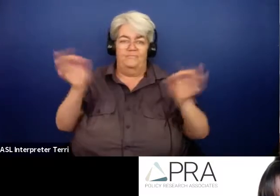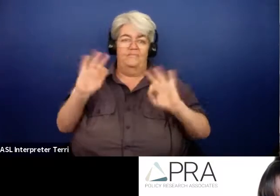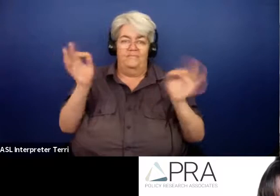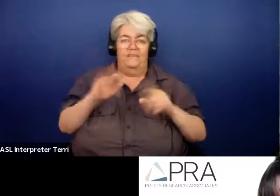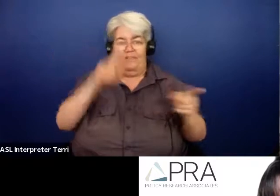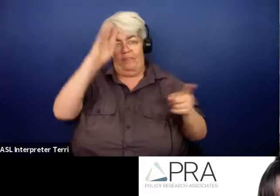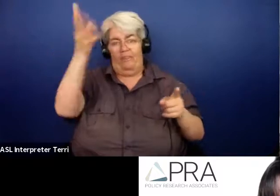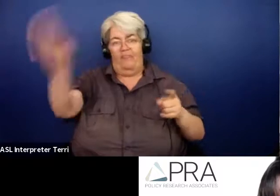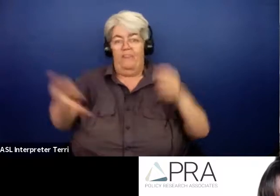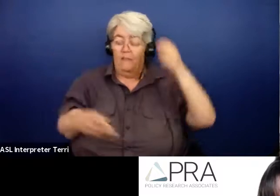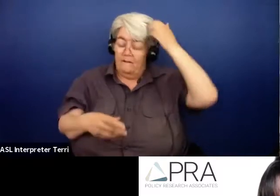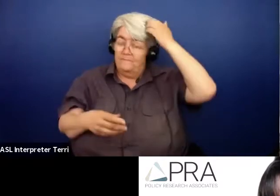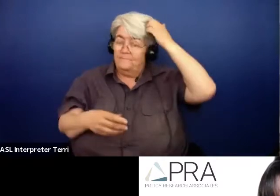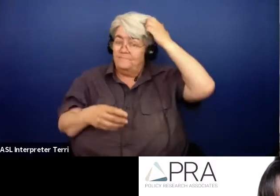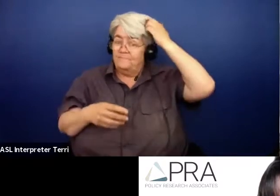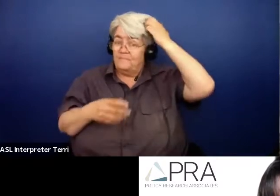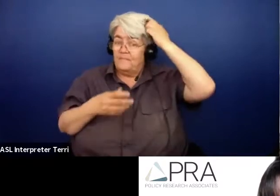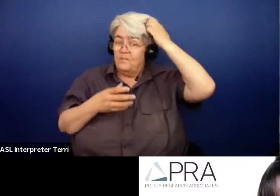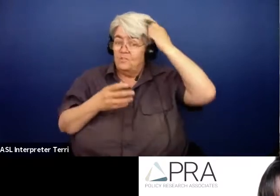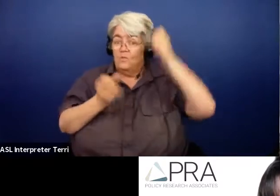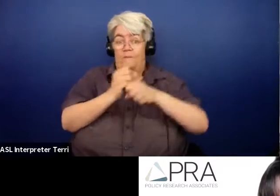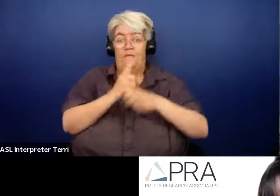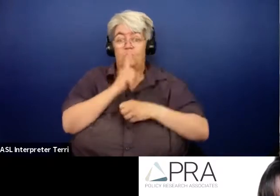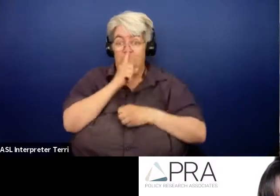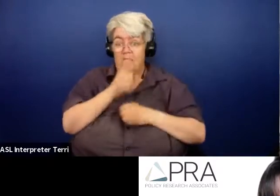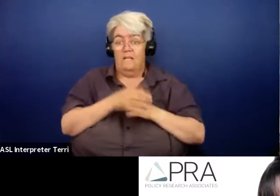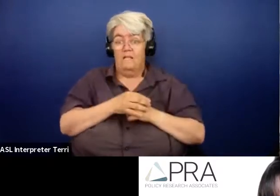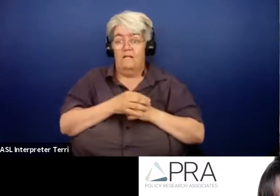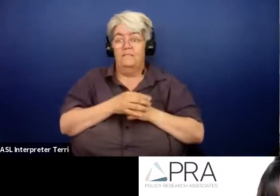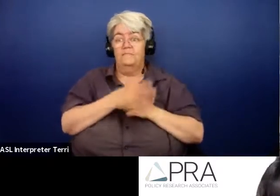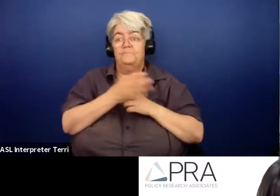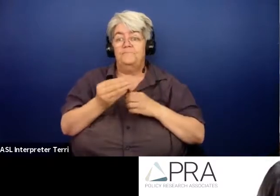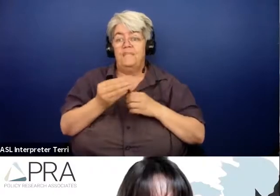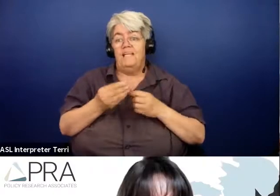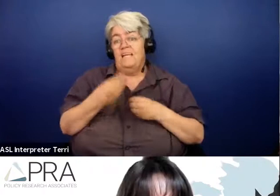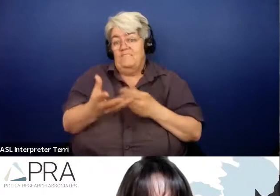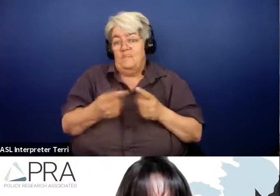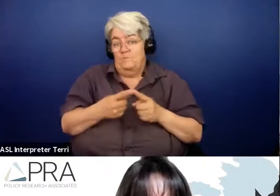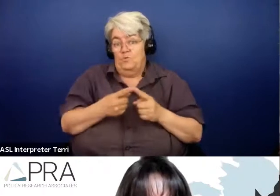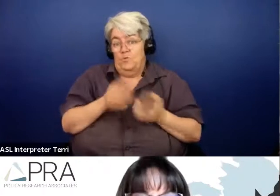isn't happening. Making it concrete and real and getting them to believe these are real